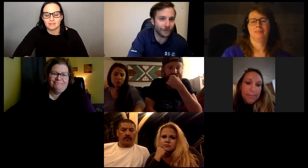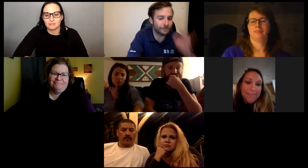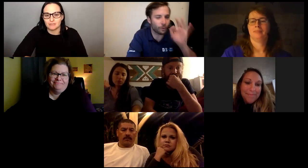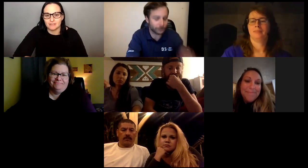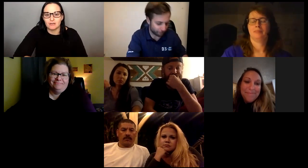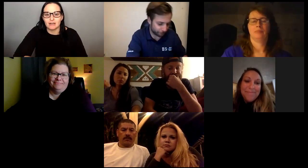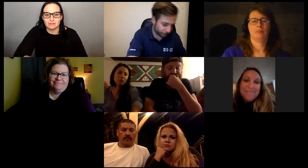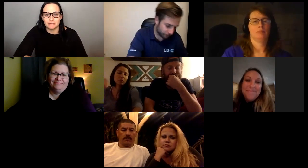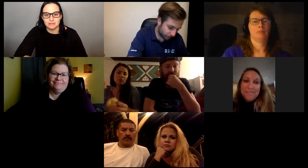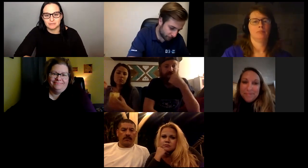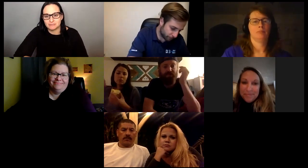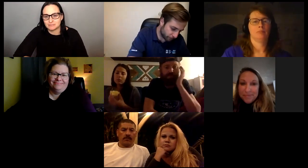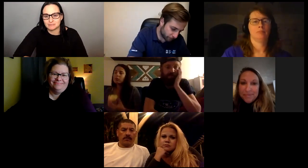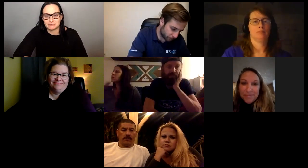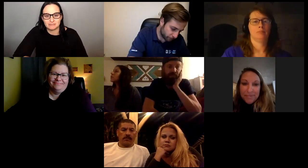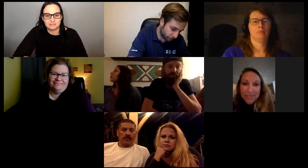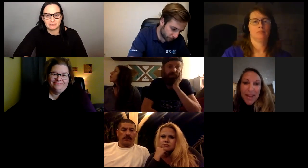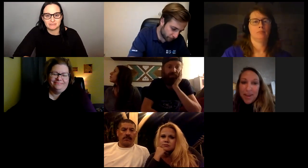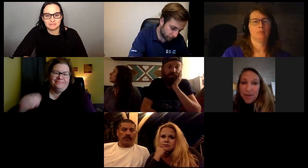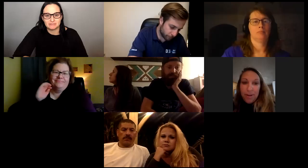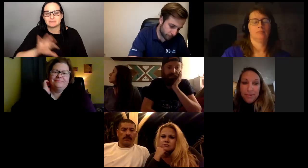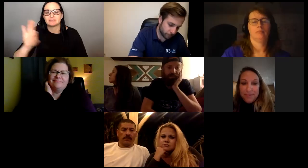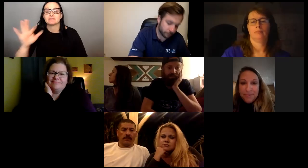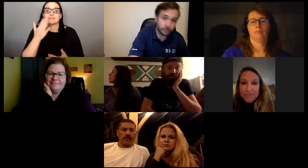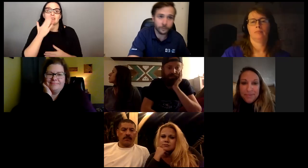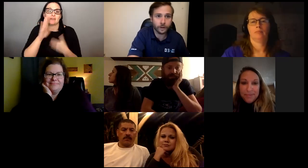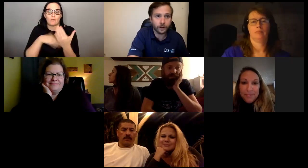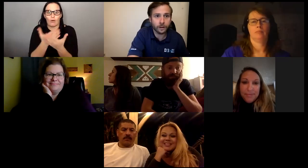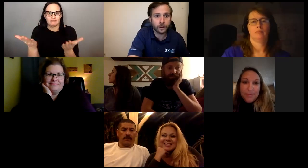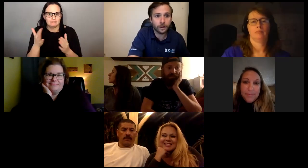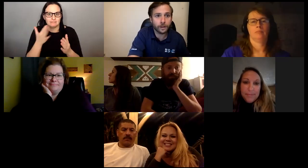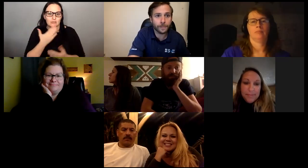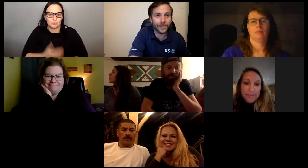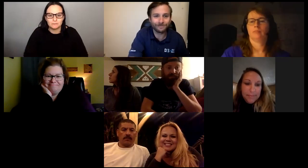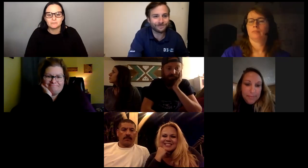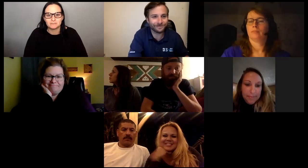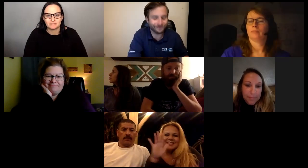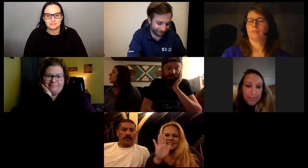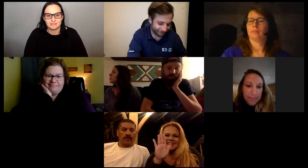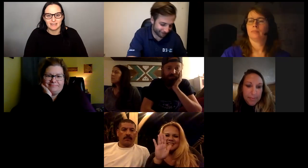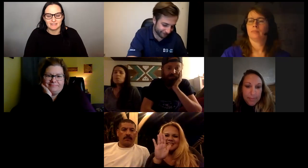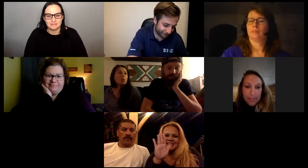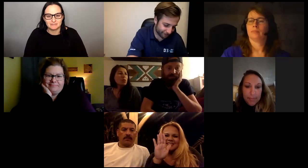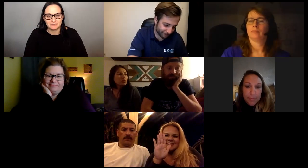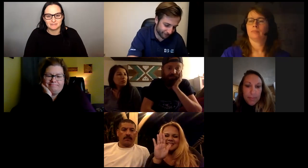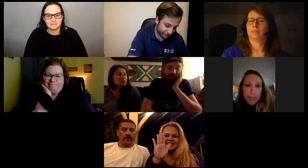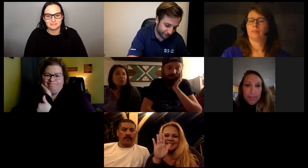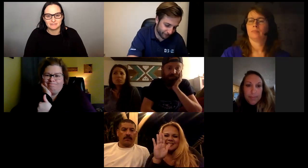perfect okay we'll do thank you all